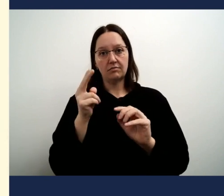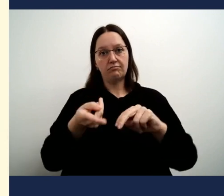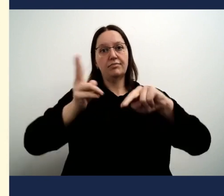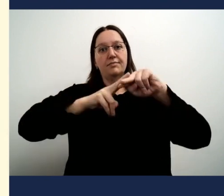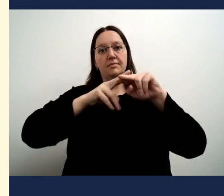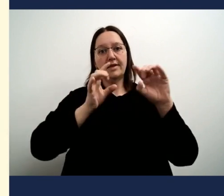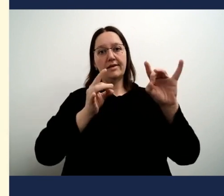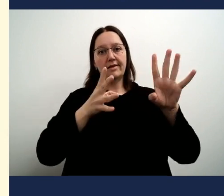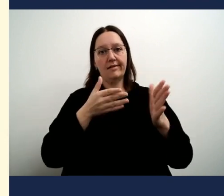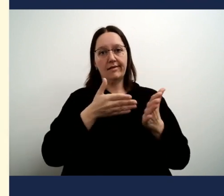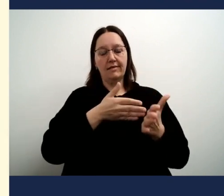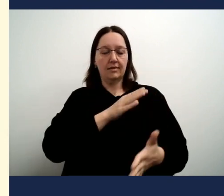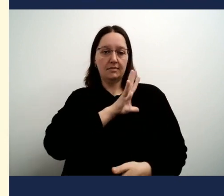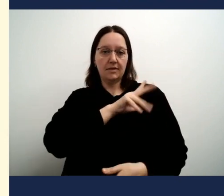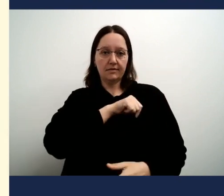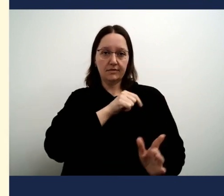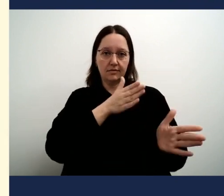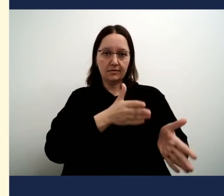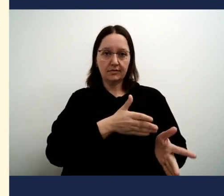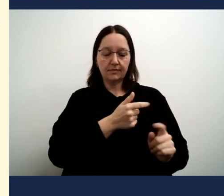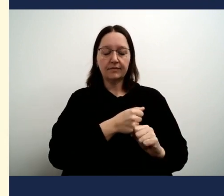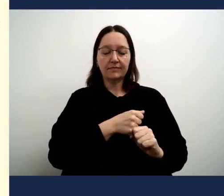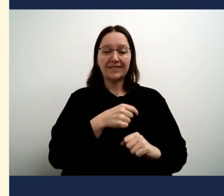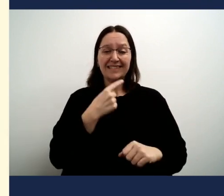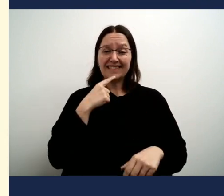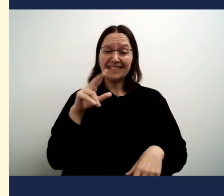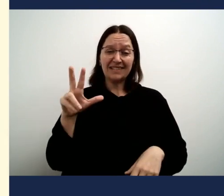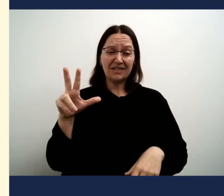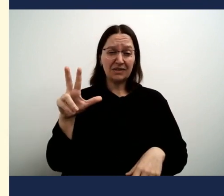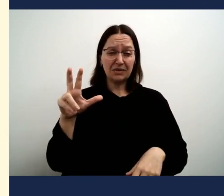year, four students were shot in Vermont while walking to visit a